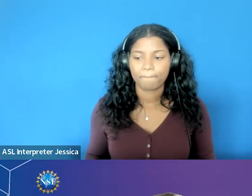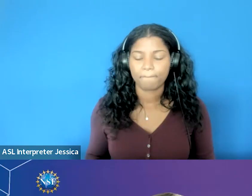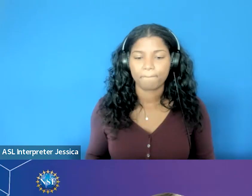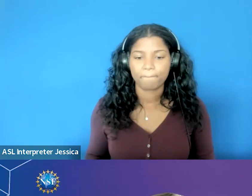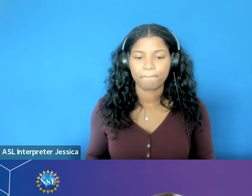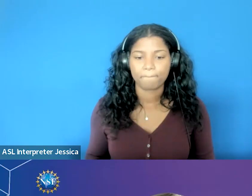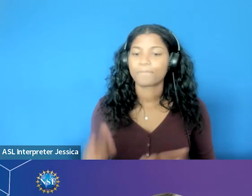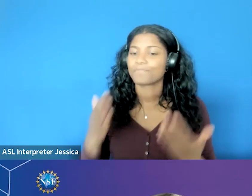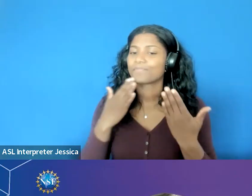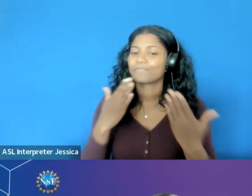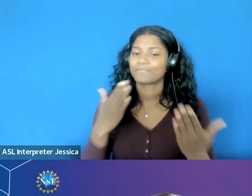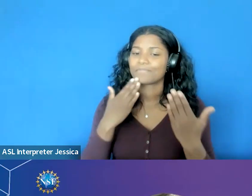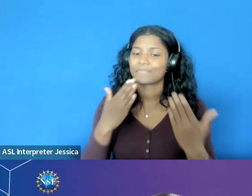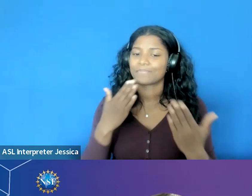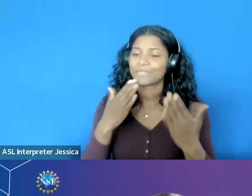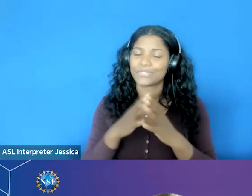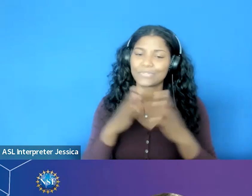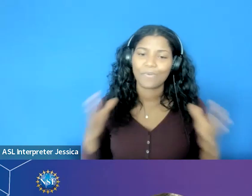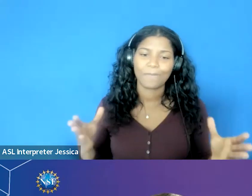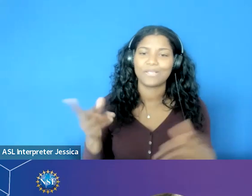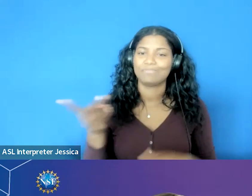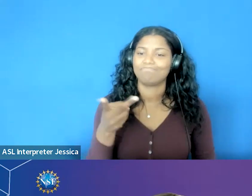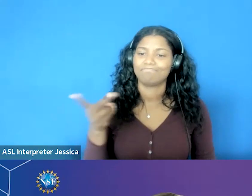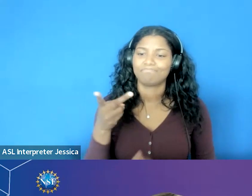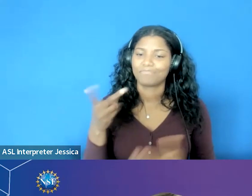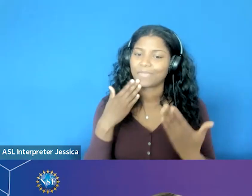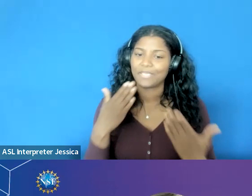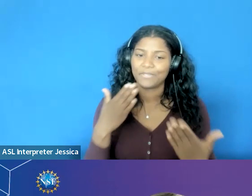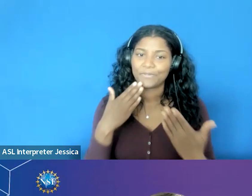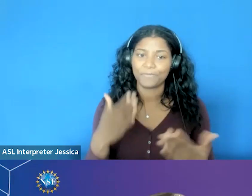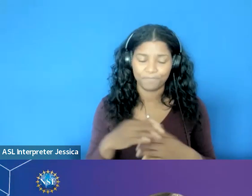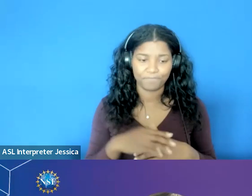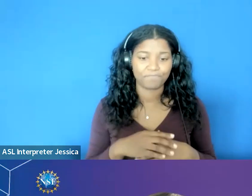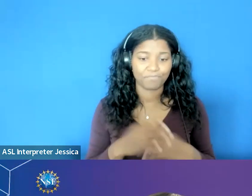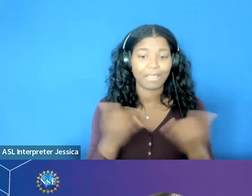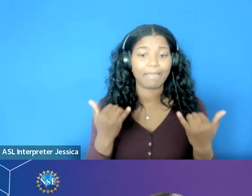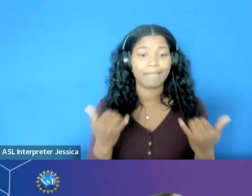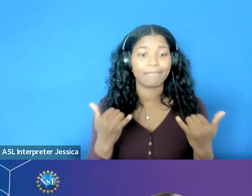Samantha Hunter: Thank you so much Leslie and Manju. We will proceed now with the questions.